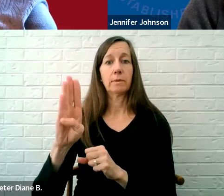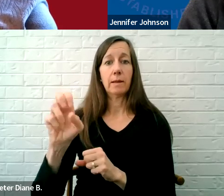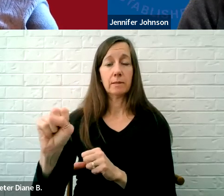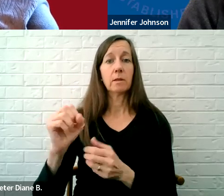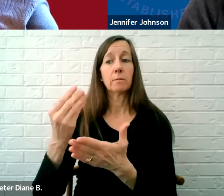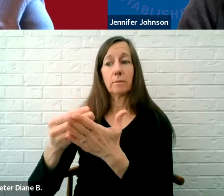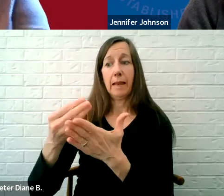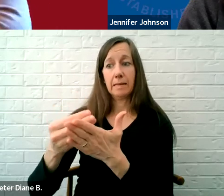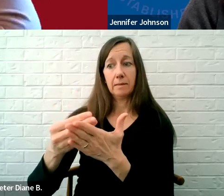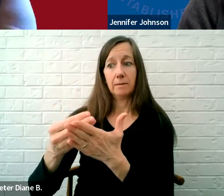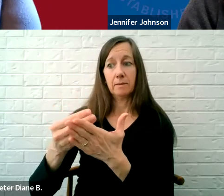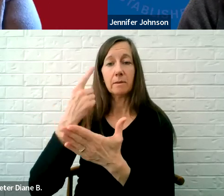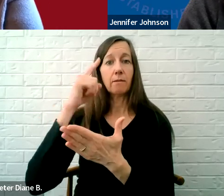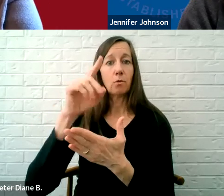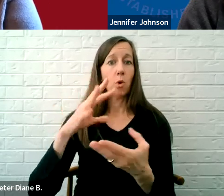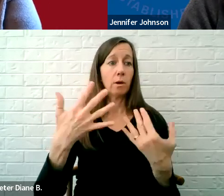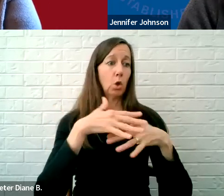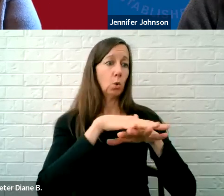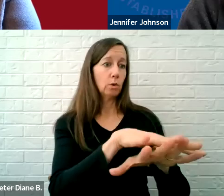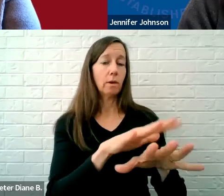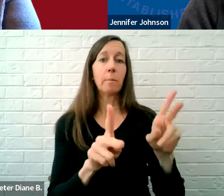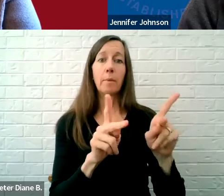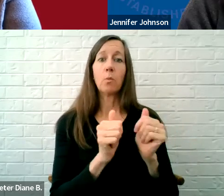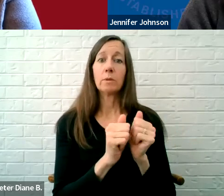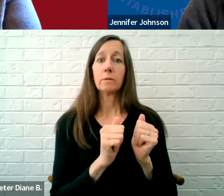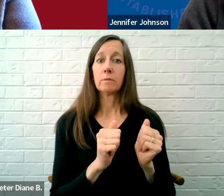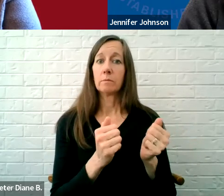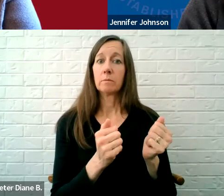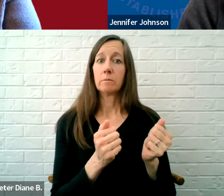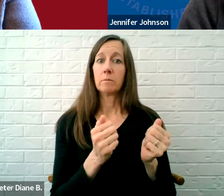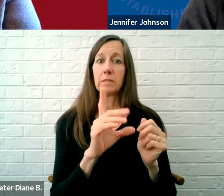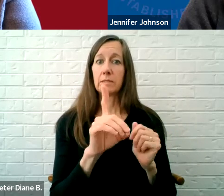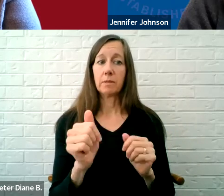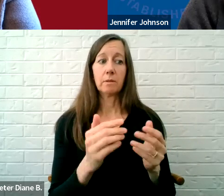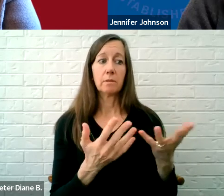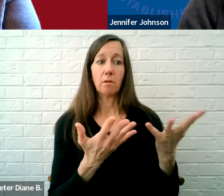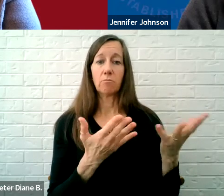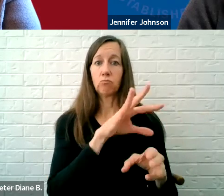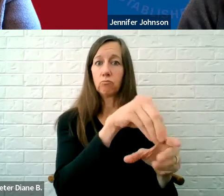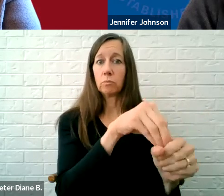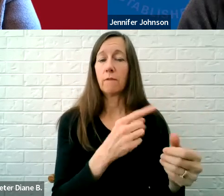And so the the kind of the way that States have been instructed to think about these